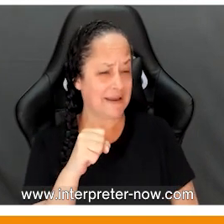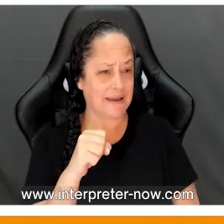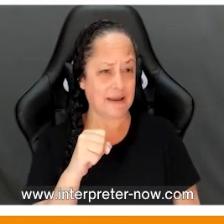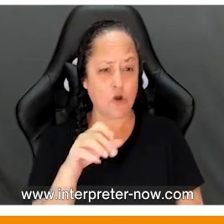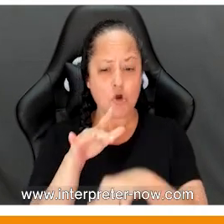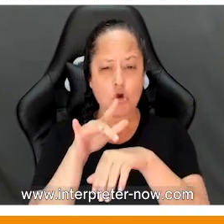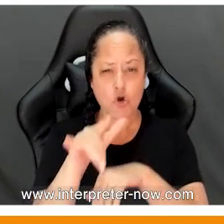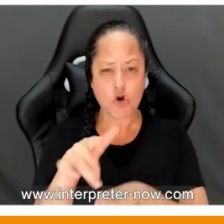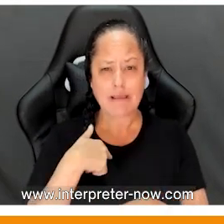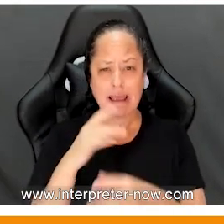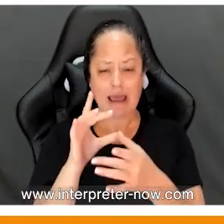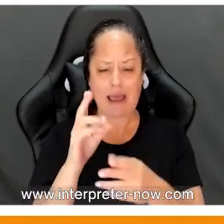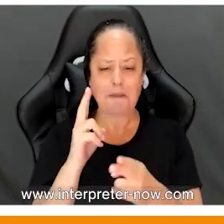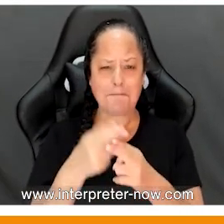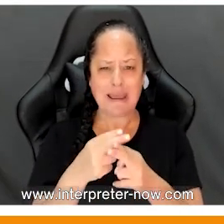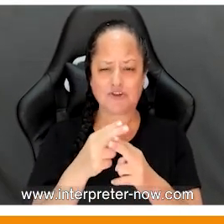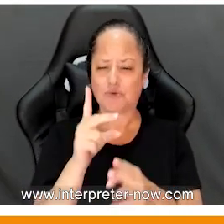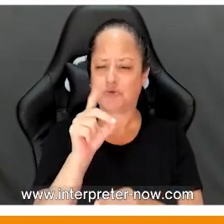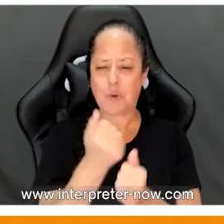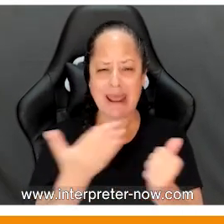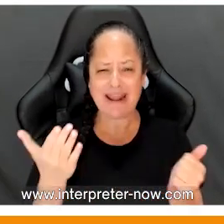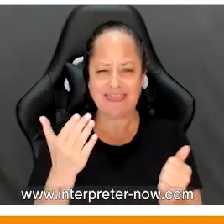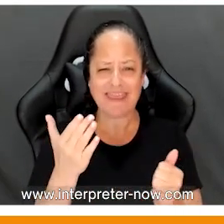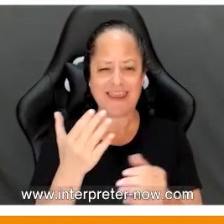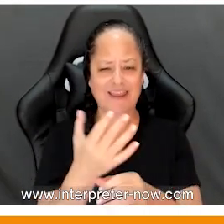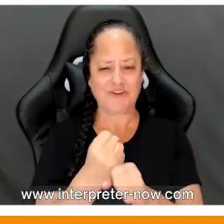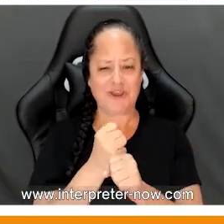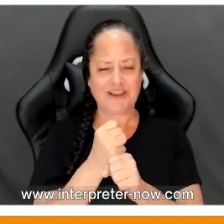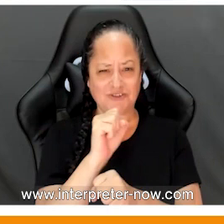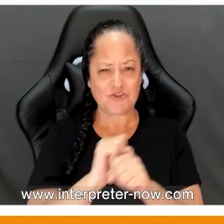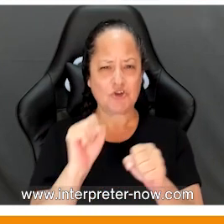So earlier when I mentioned like, I'll do anything it takes to get the job that I've